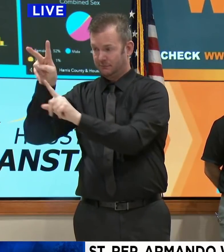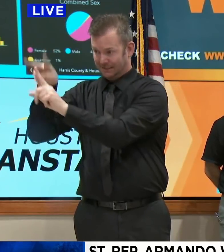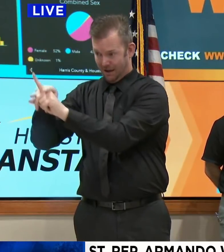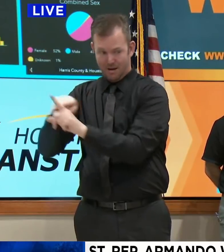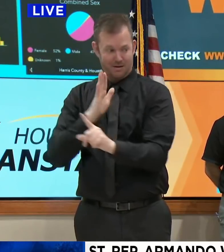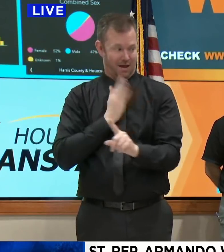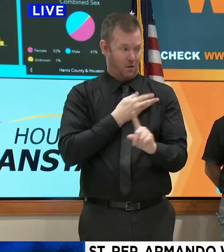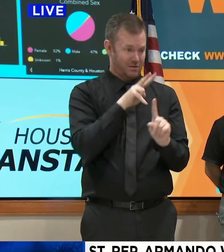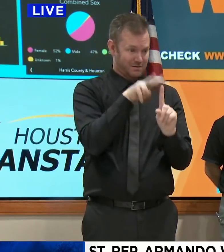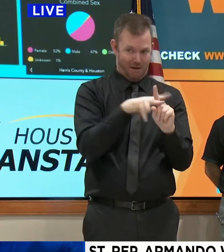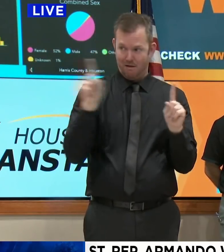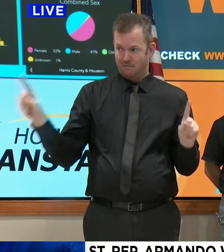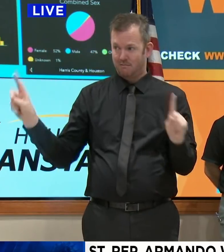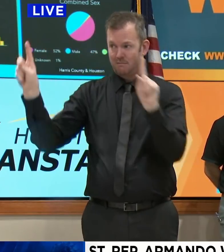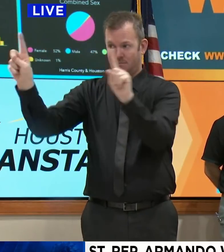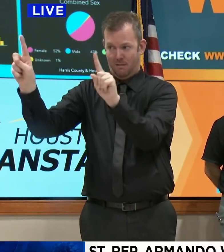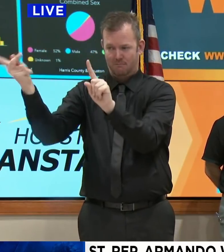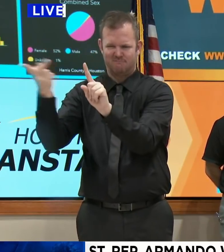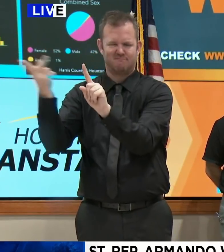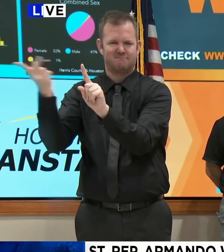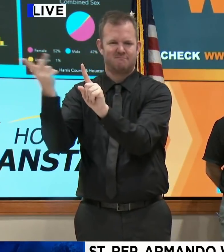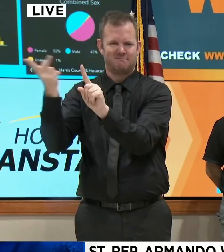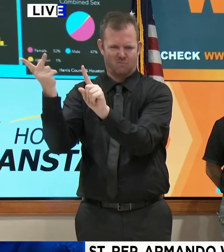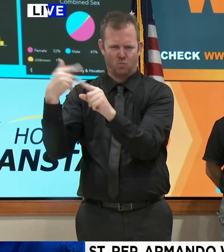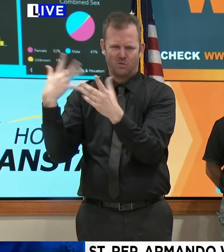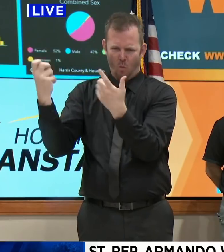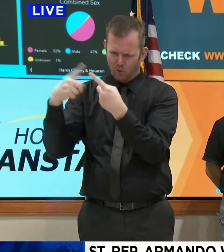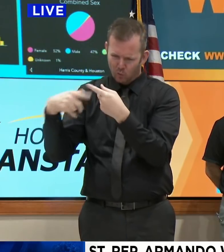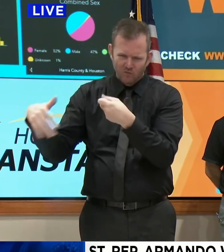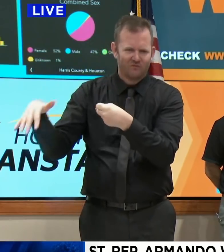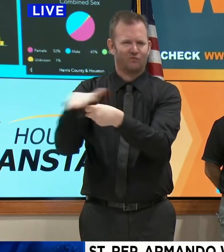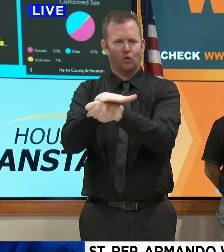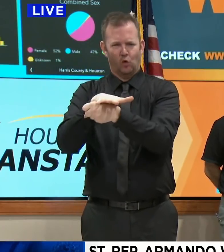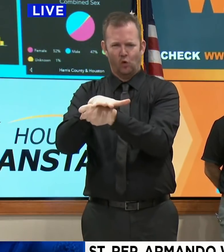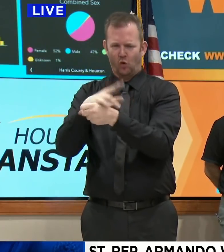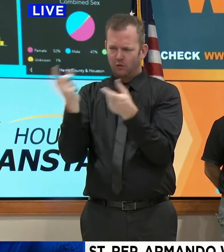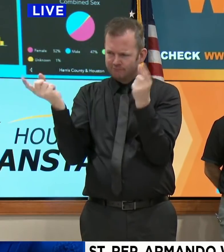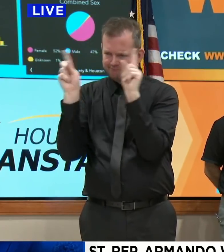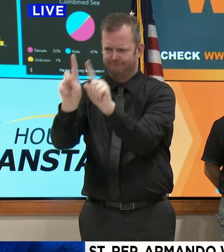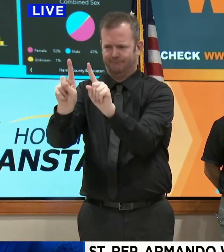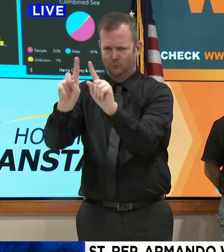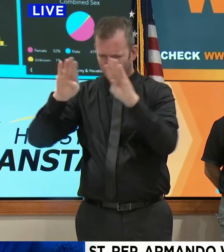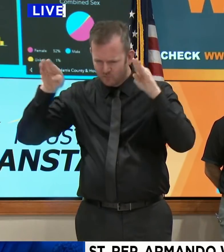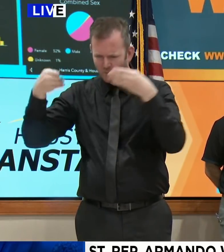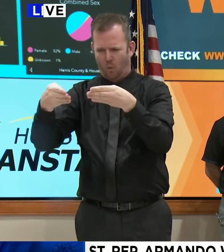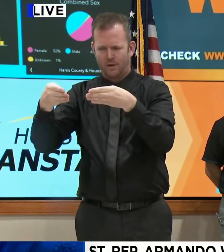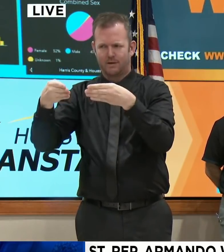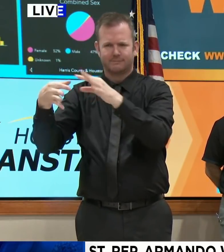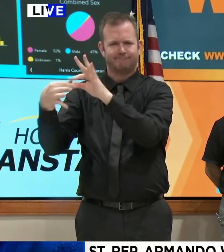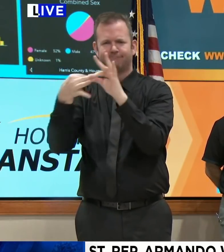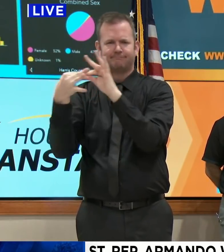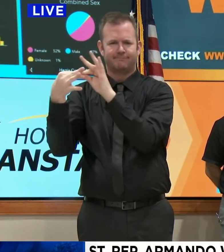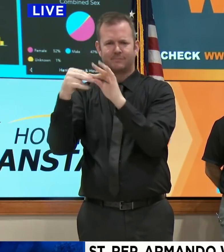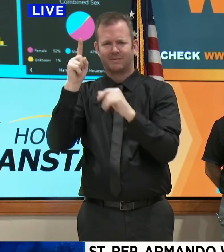just wanted to make sure that this was even more coordinated this was even more coordinated that we had a that we had a designated person representing designated person representing the county and